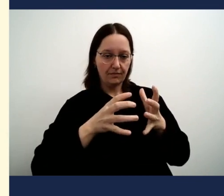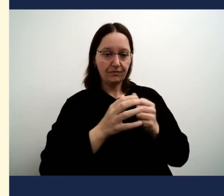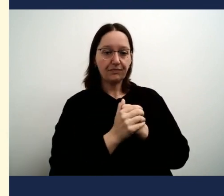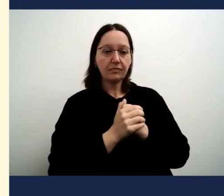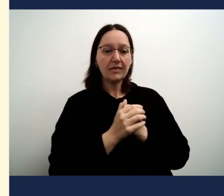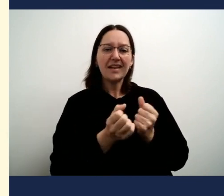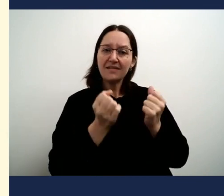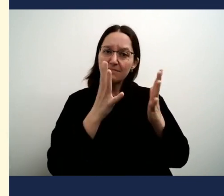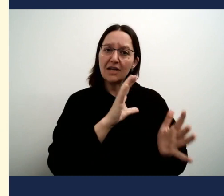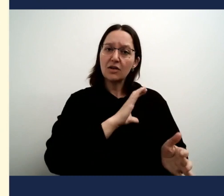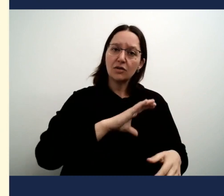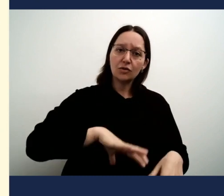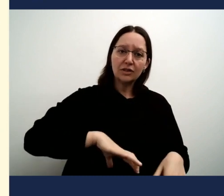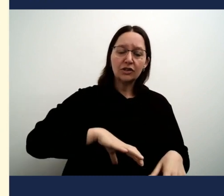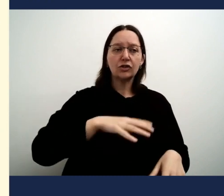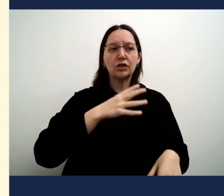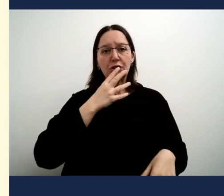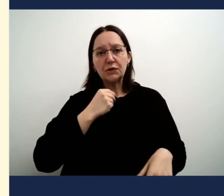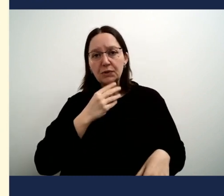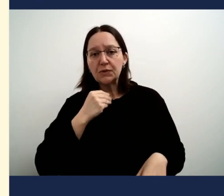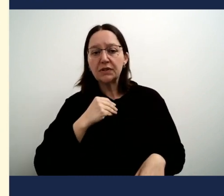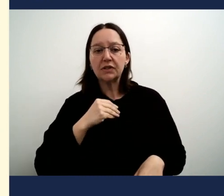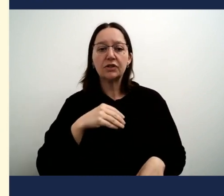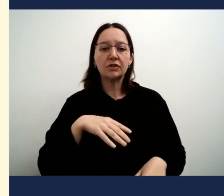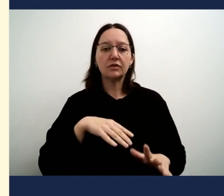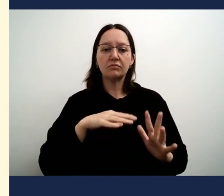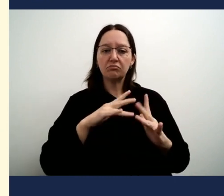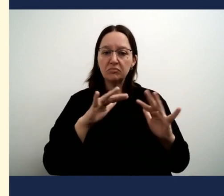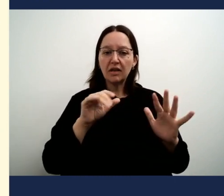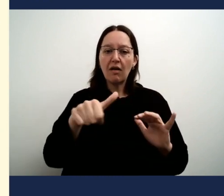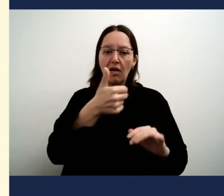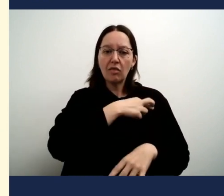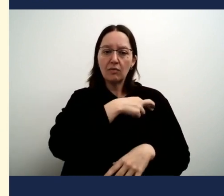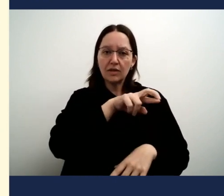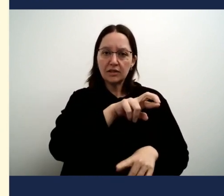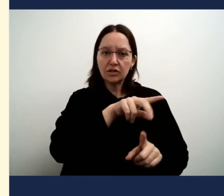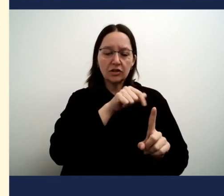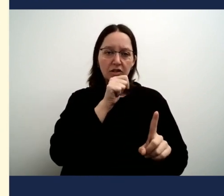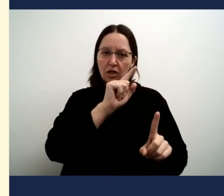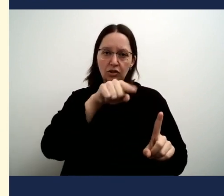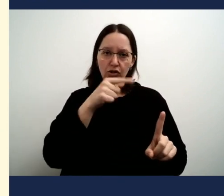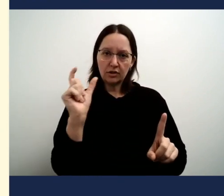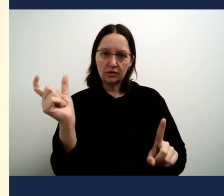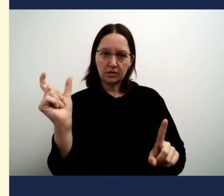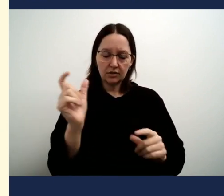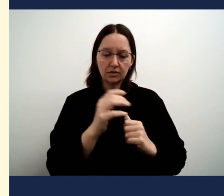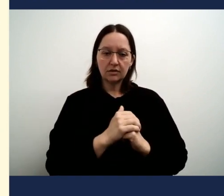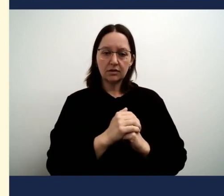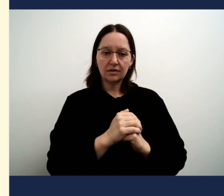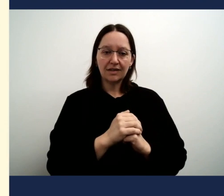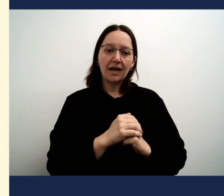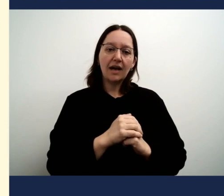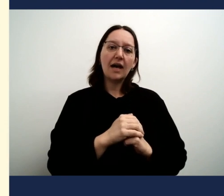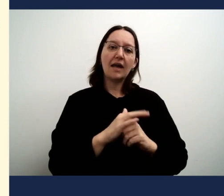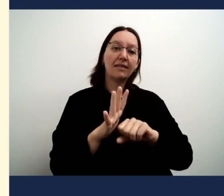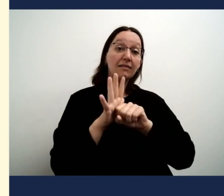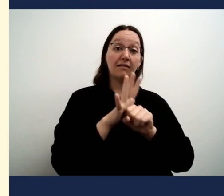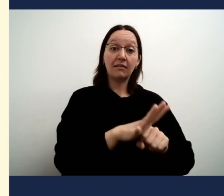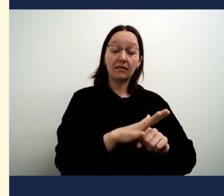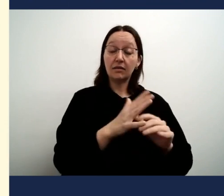person that's pictured on the lower left side is Zachar